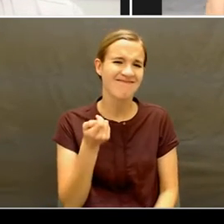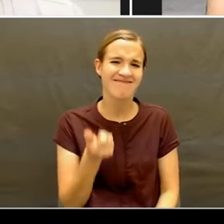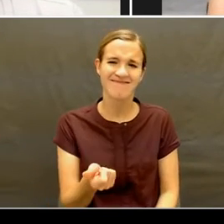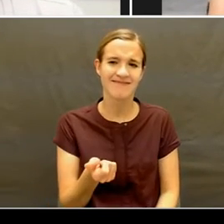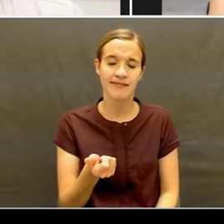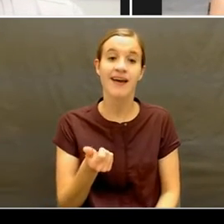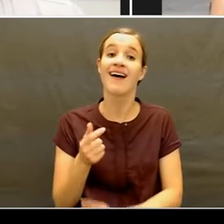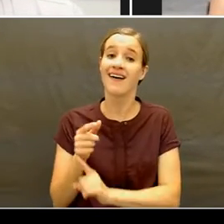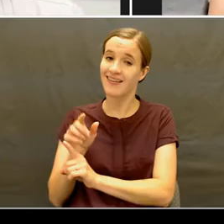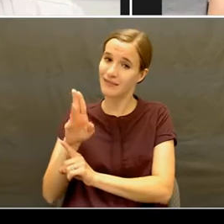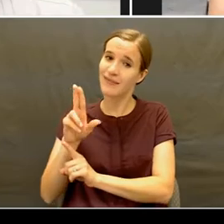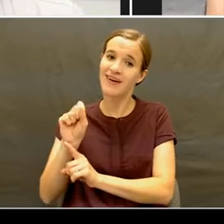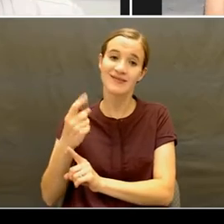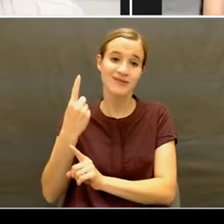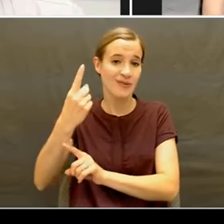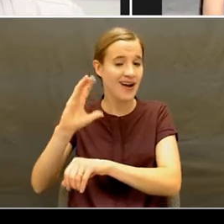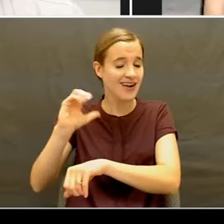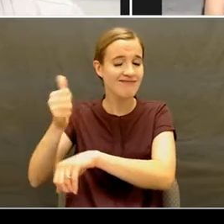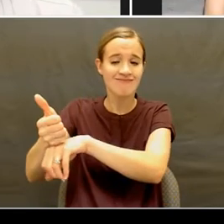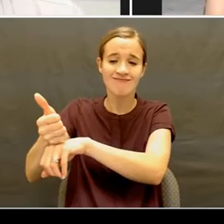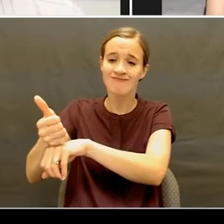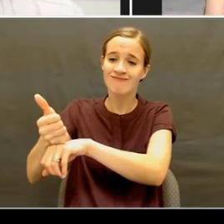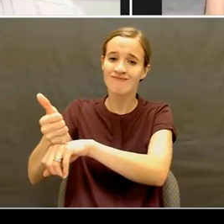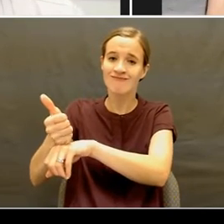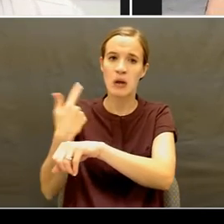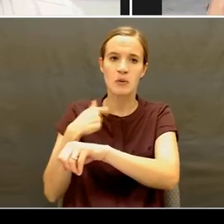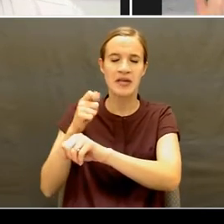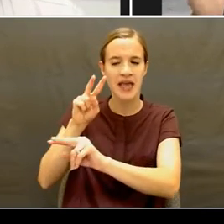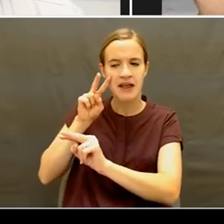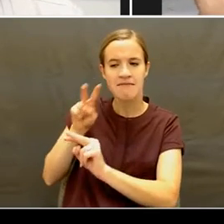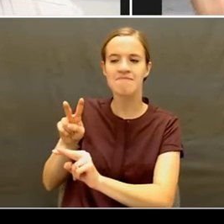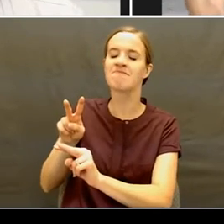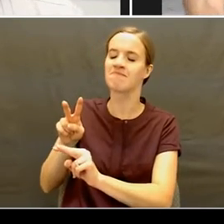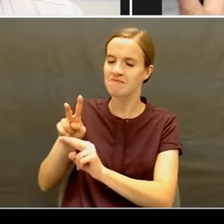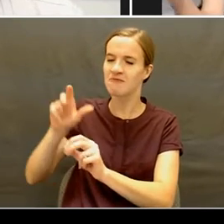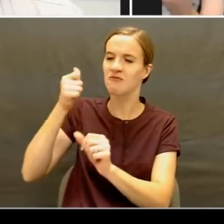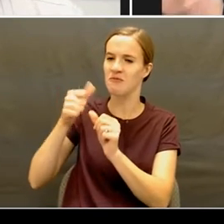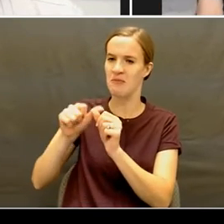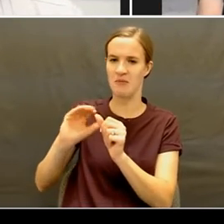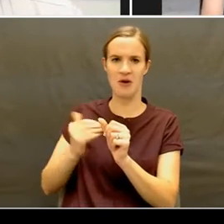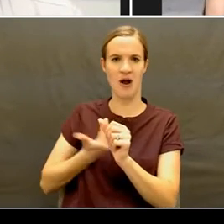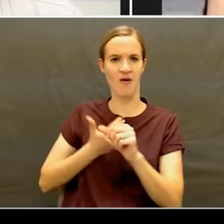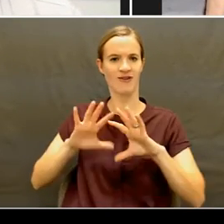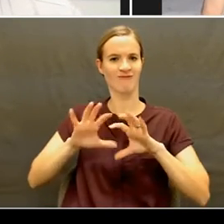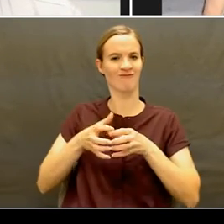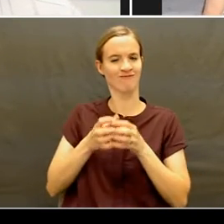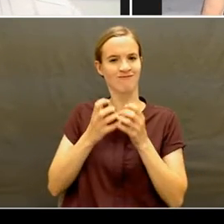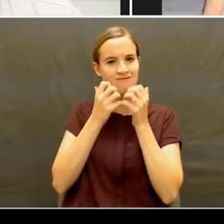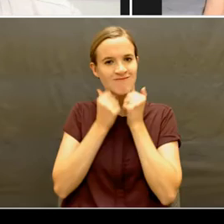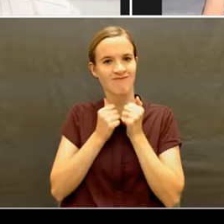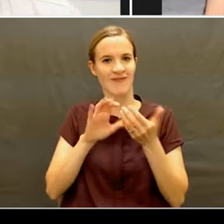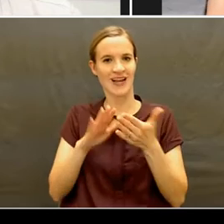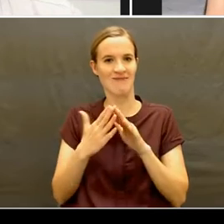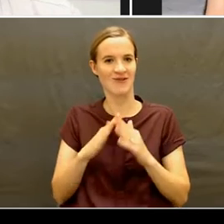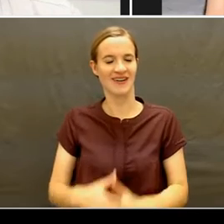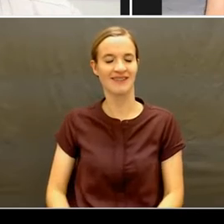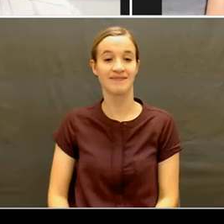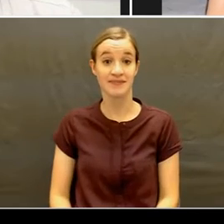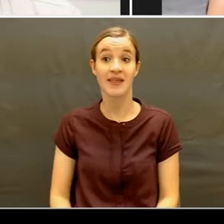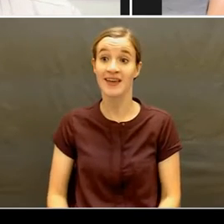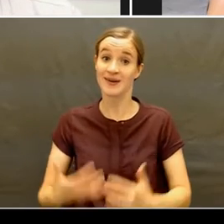And I'm still, I'm on the bus now. It hasn't gone anywhere. I almost got it. I realized